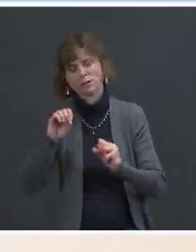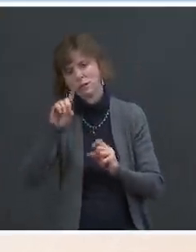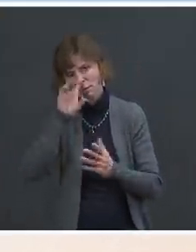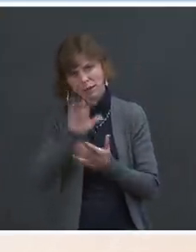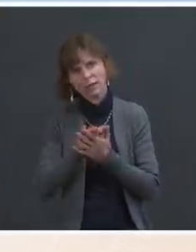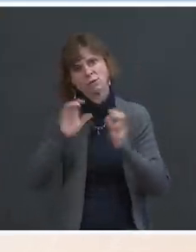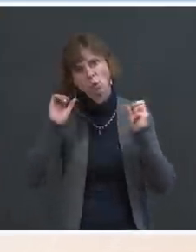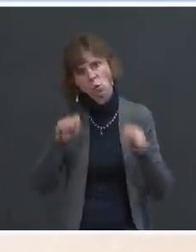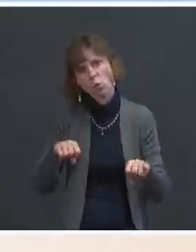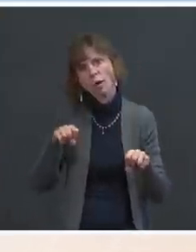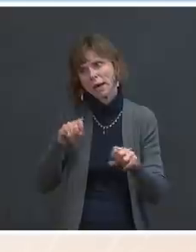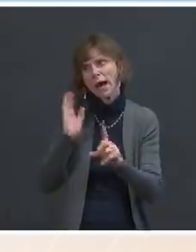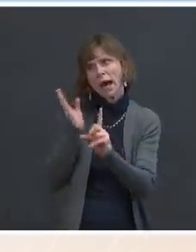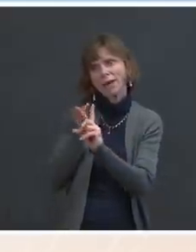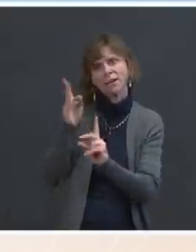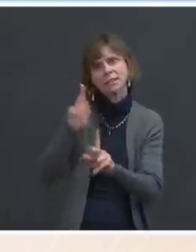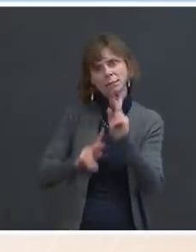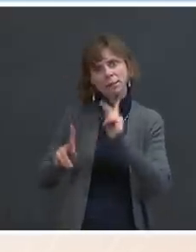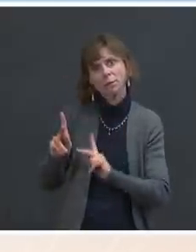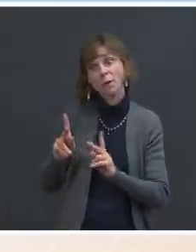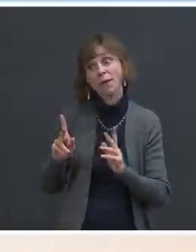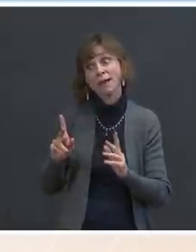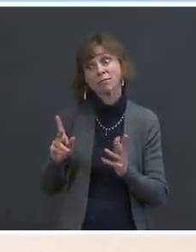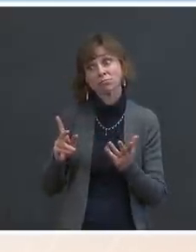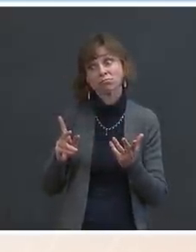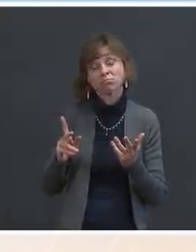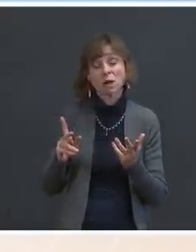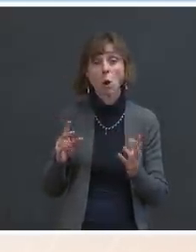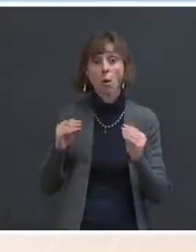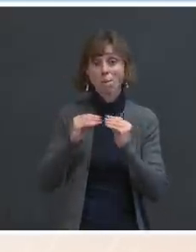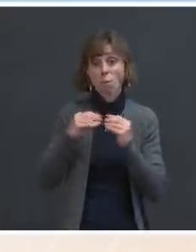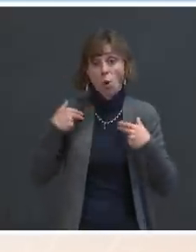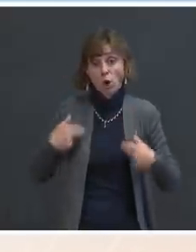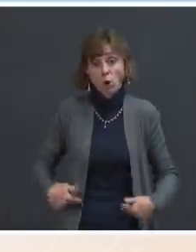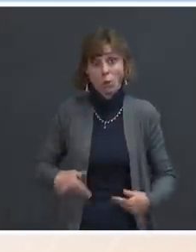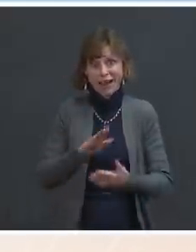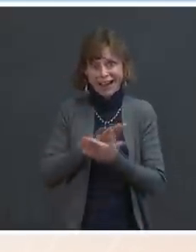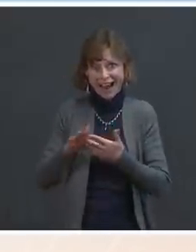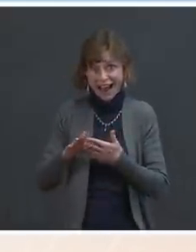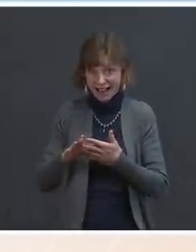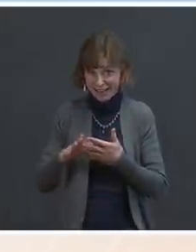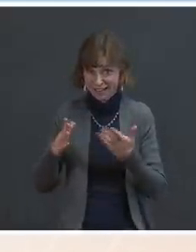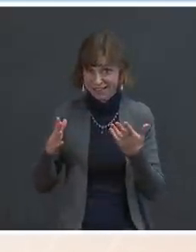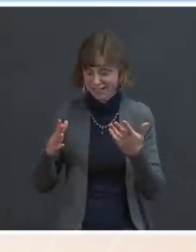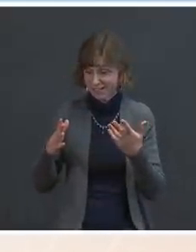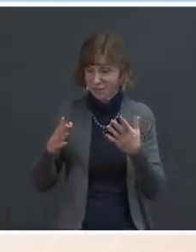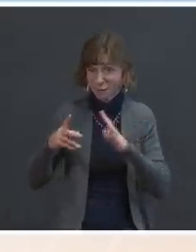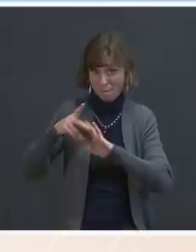across that it is a more humane policy by opening up avenues of legal migration,